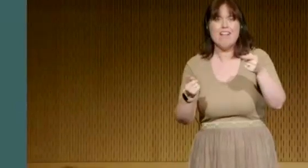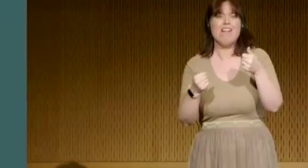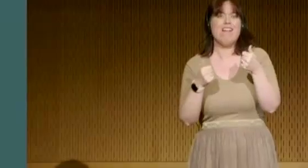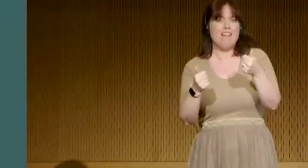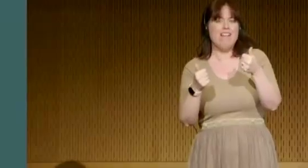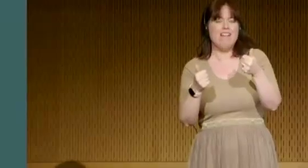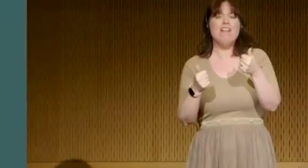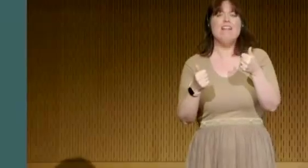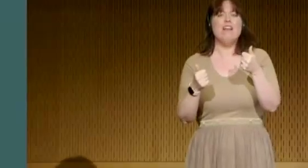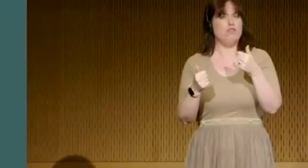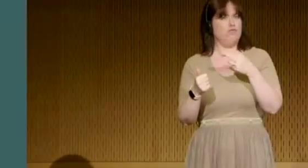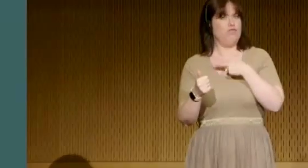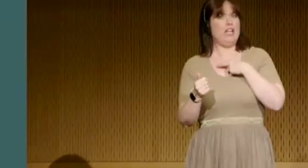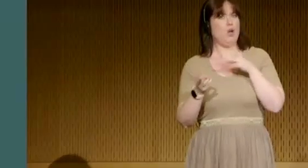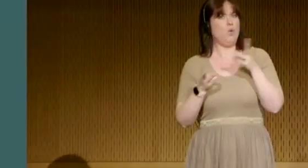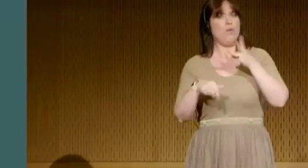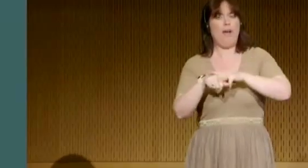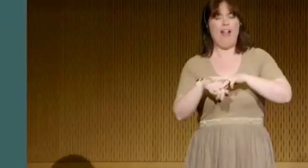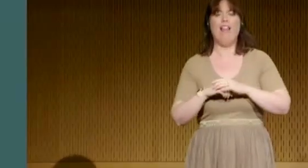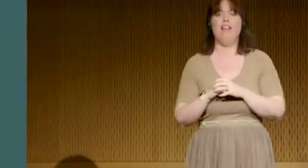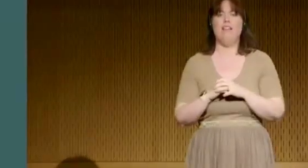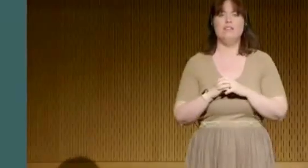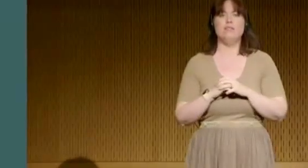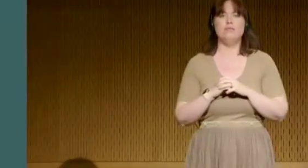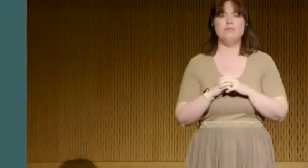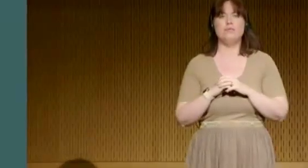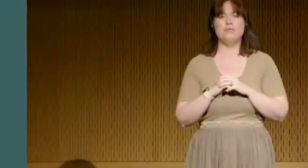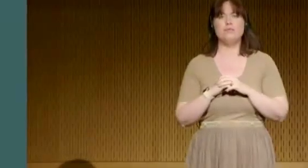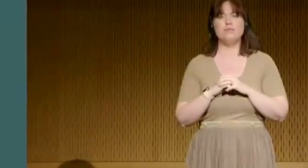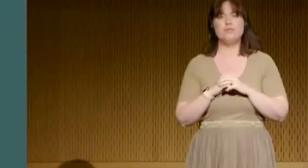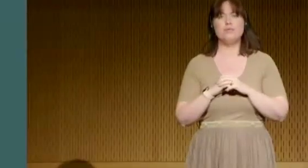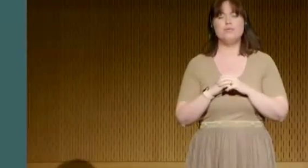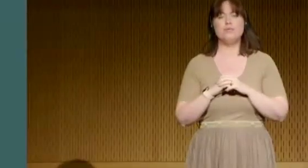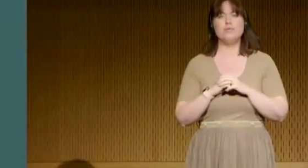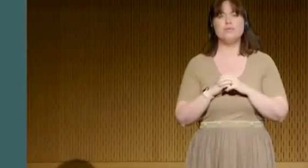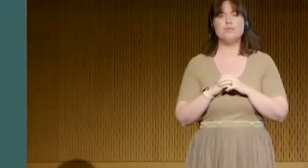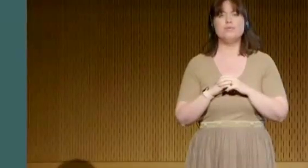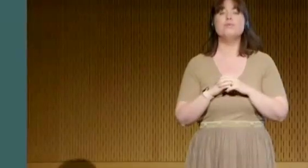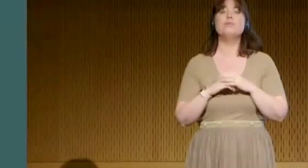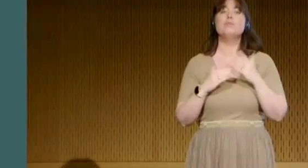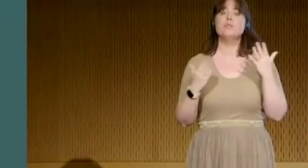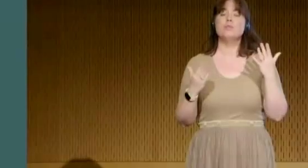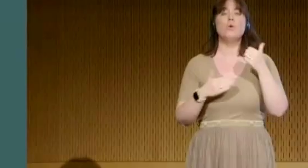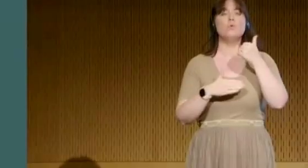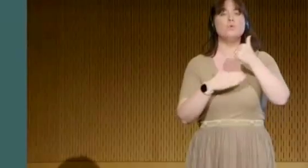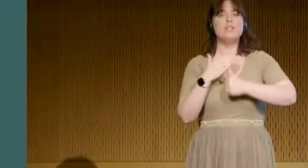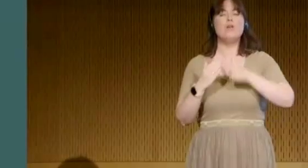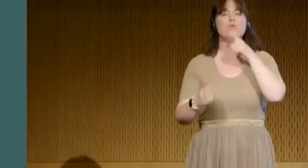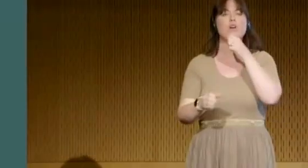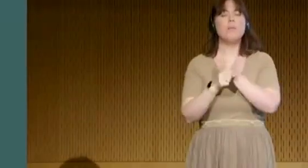students has worked has worked really well for me. So I'm going to talk today about a couple of ideas